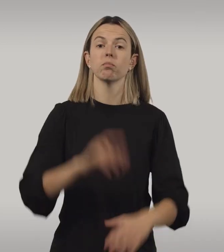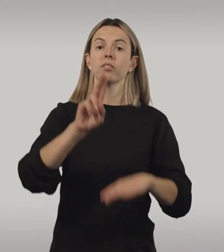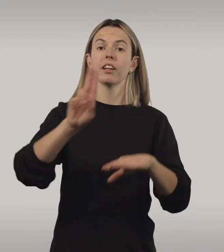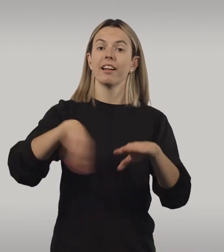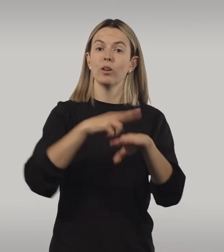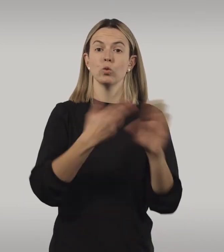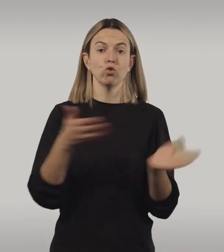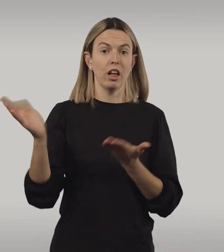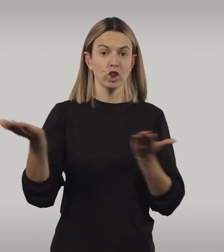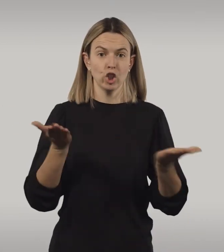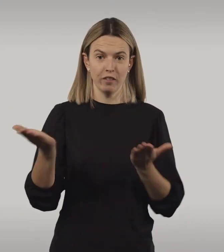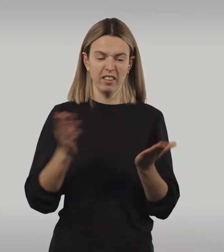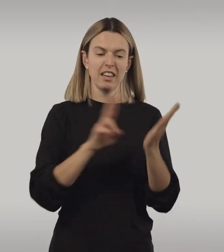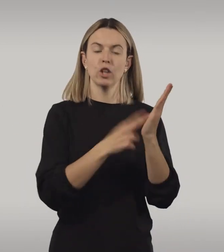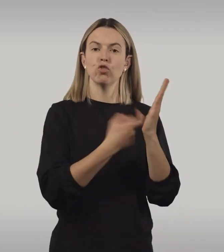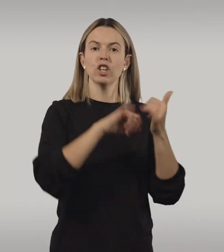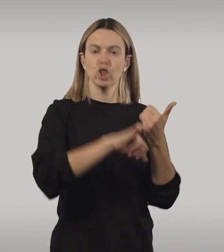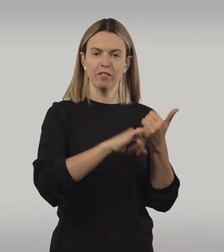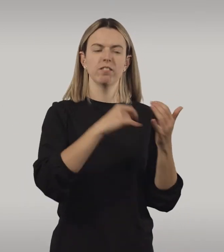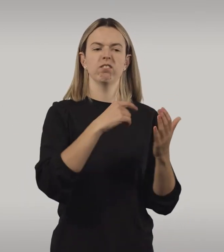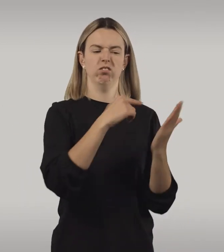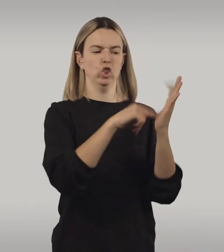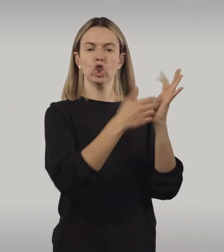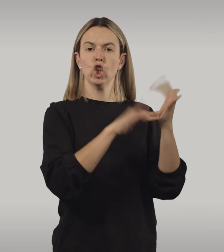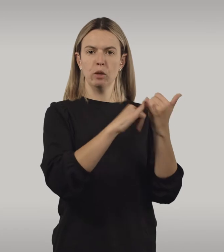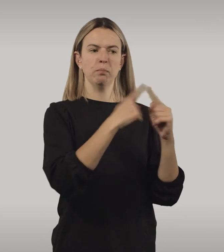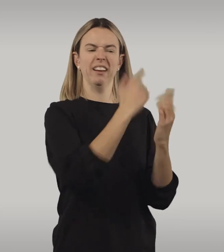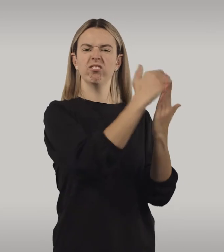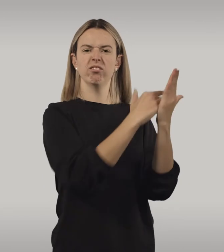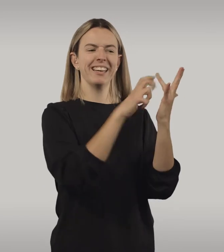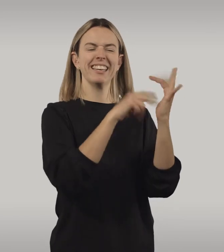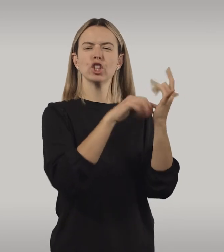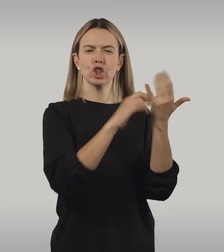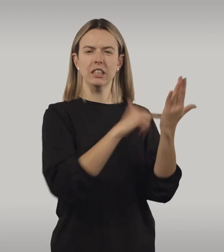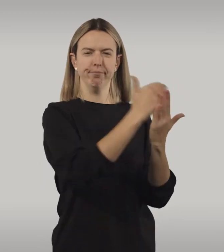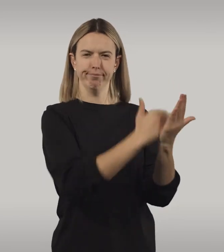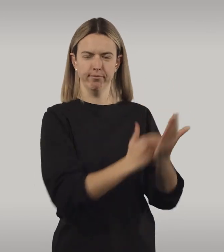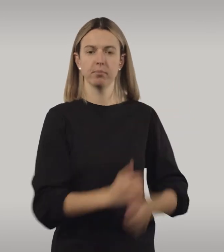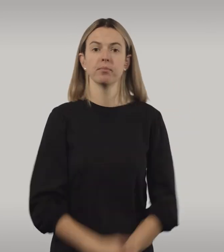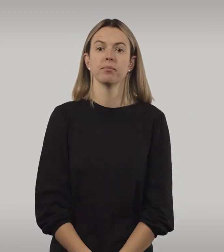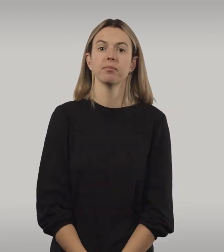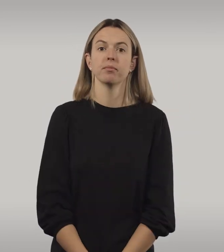Many services have terms and conditions in place for those who use them.